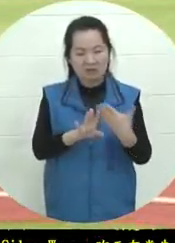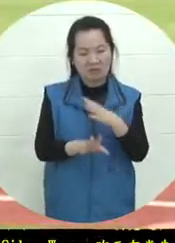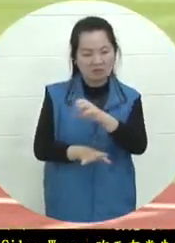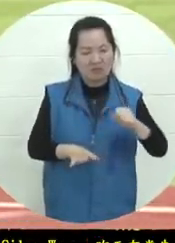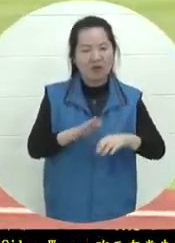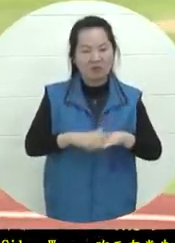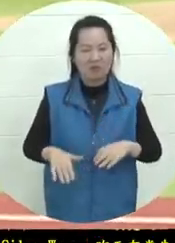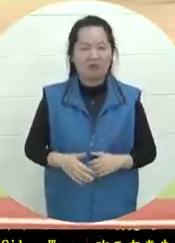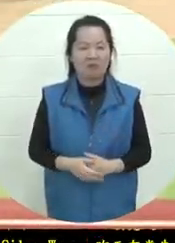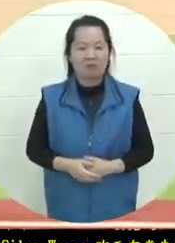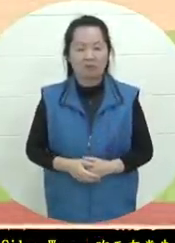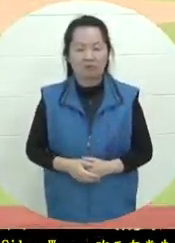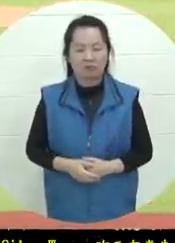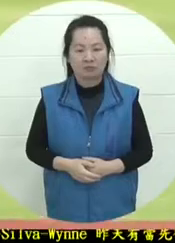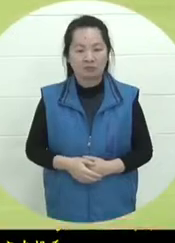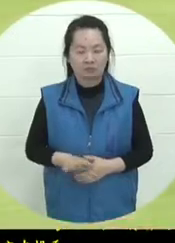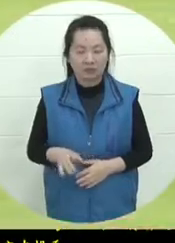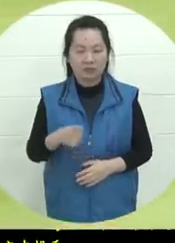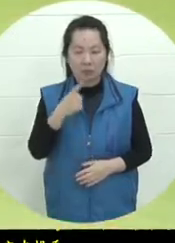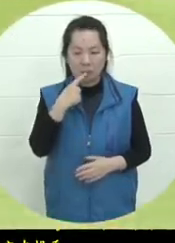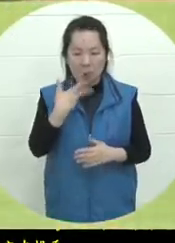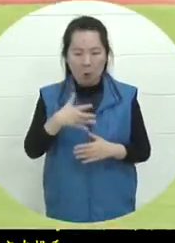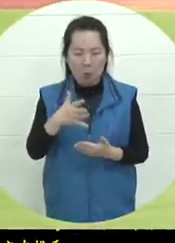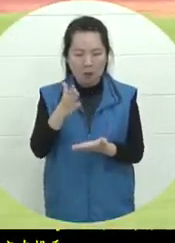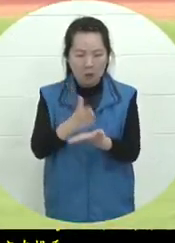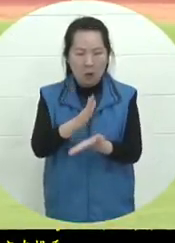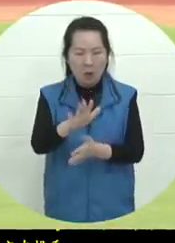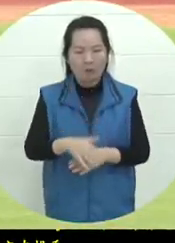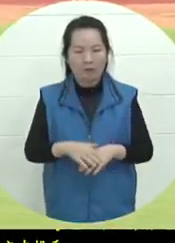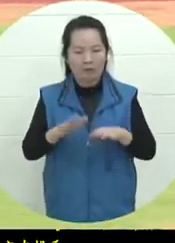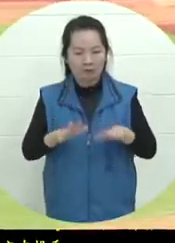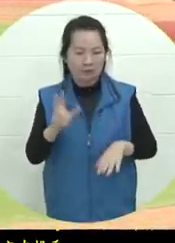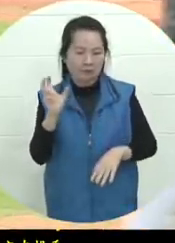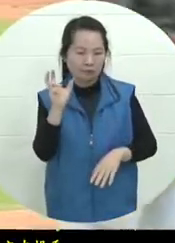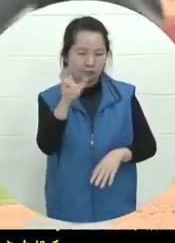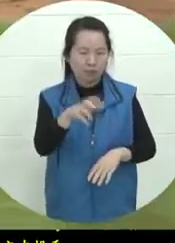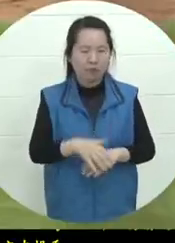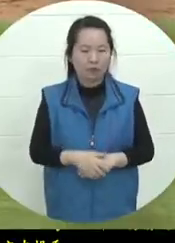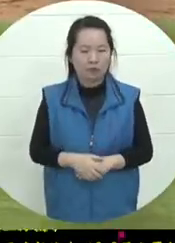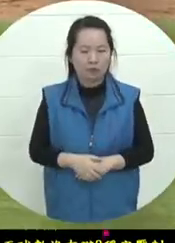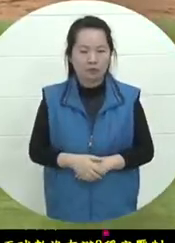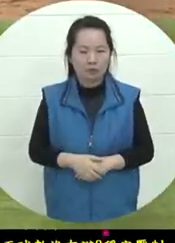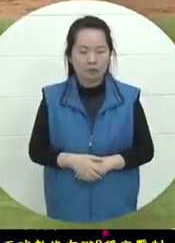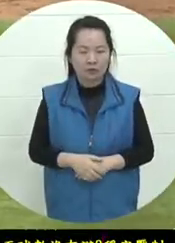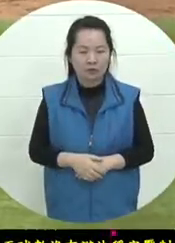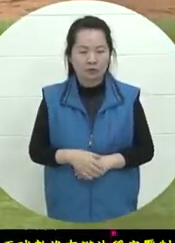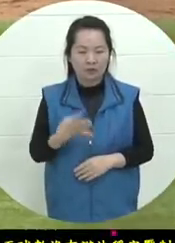. Although there was an emergency stoppage in the previous inning. But now the header in this game has two consecutive bad balls and walks.